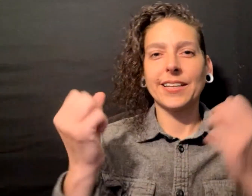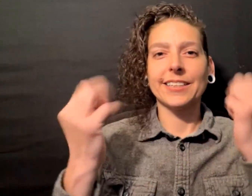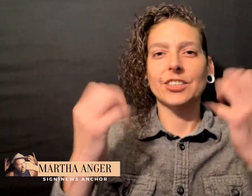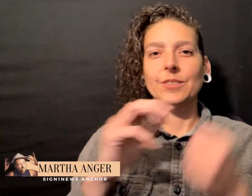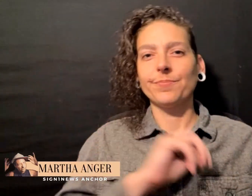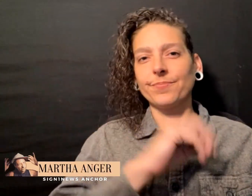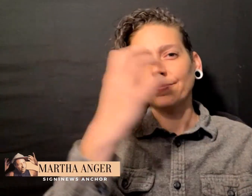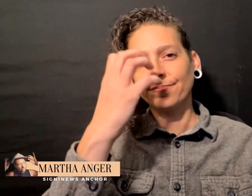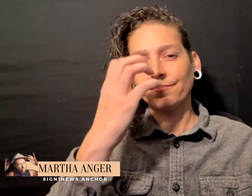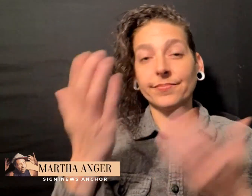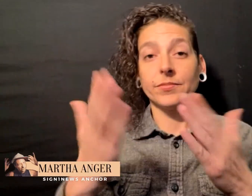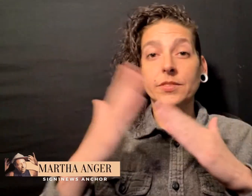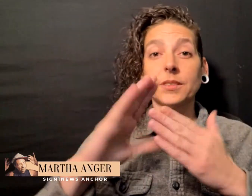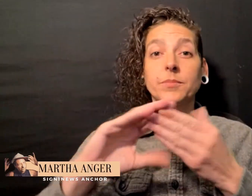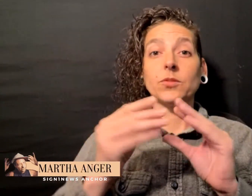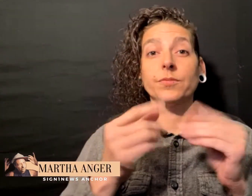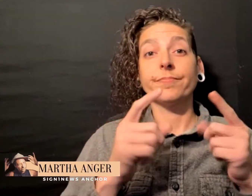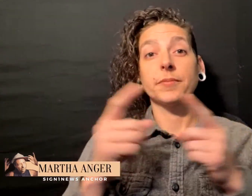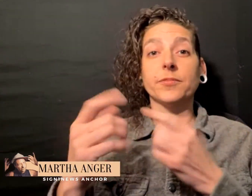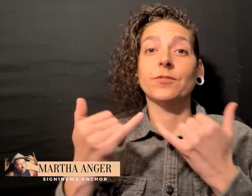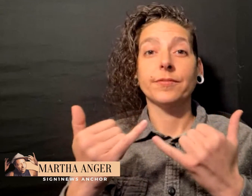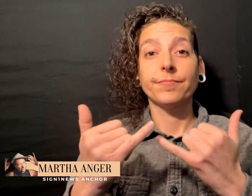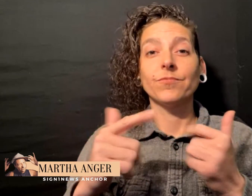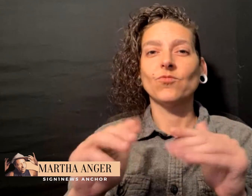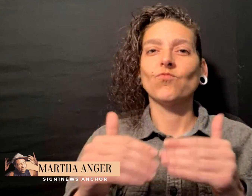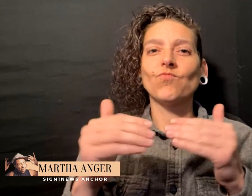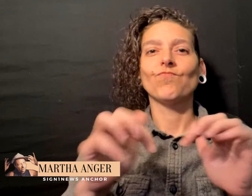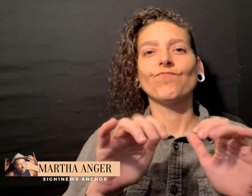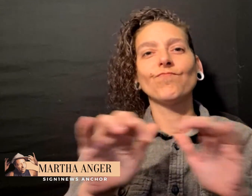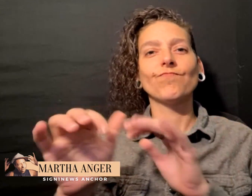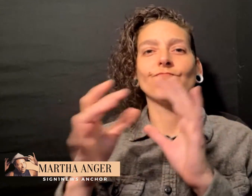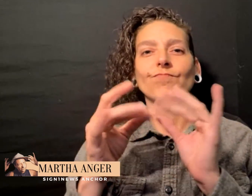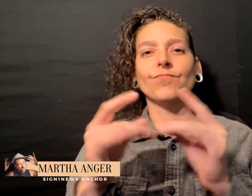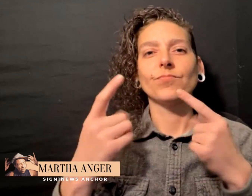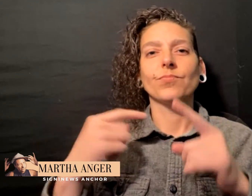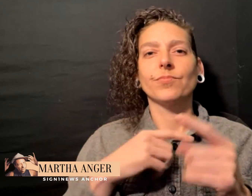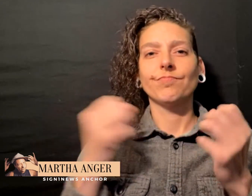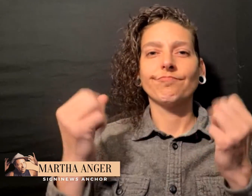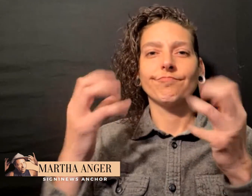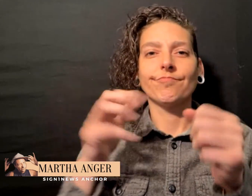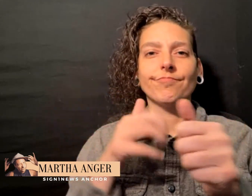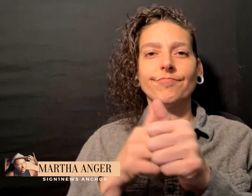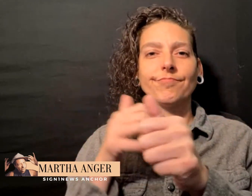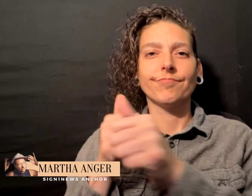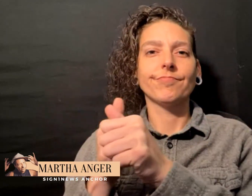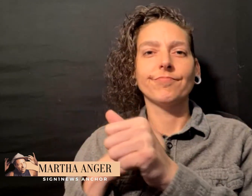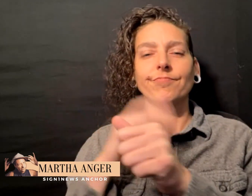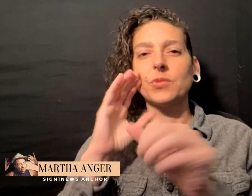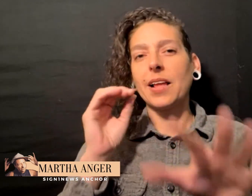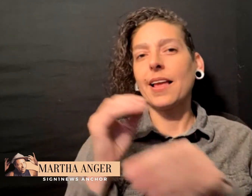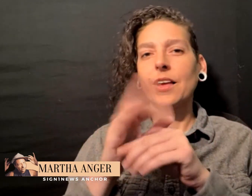the top trending stories making headlines today if you post an interesting comment about this update we may add it at the bottom of the screen